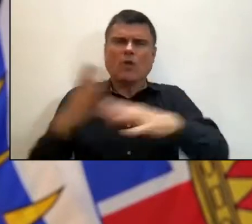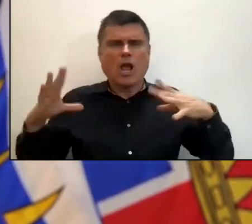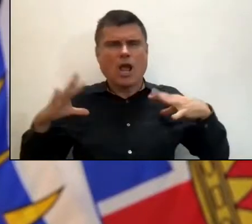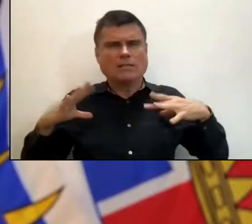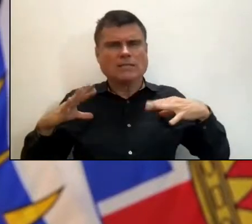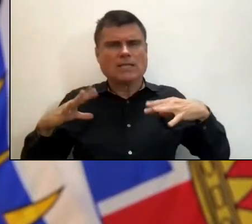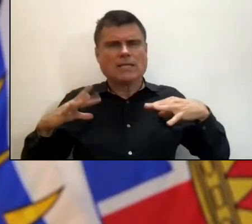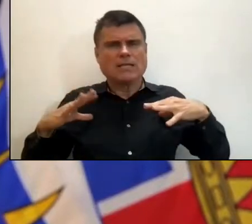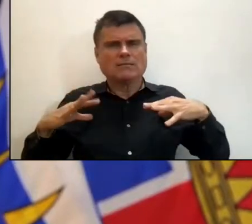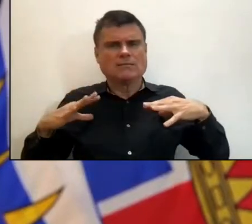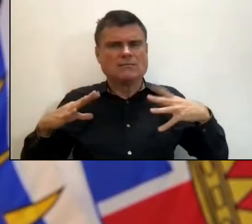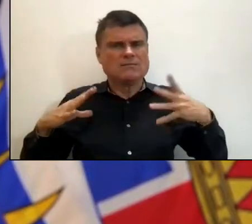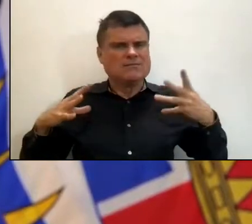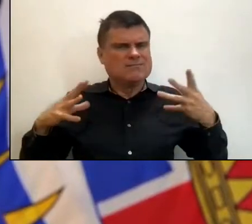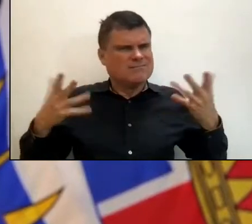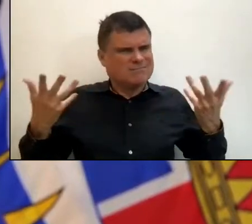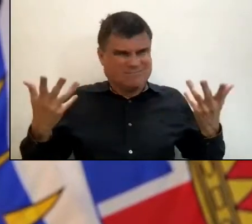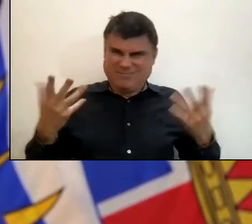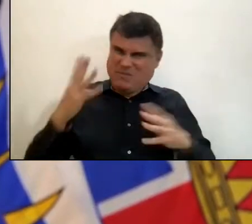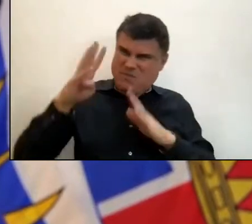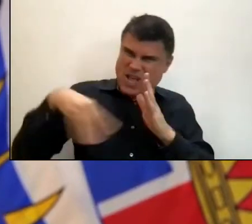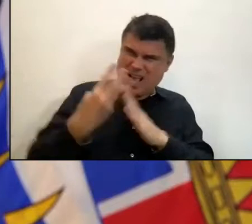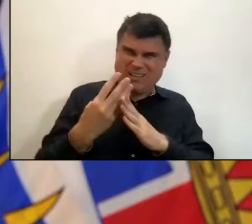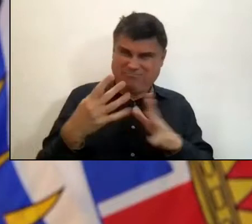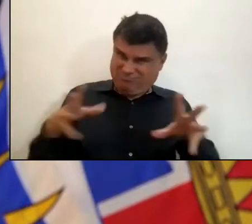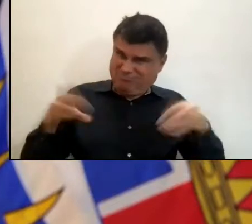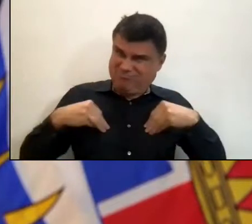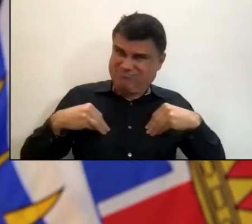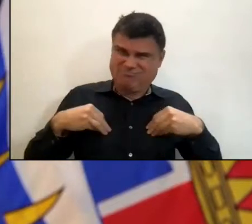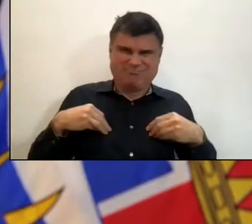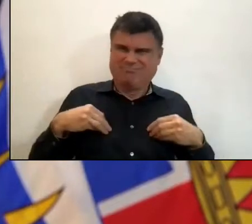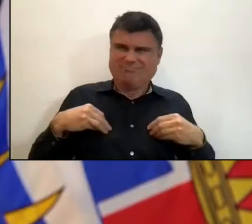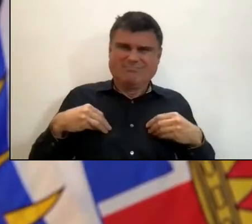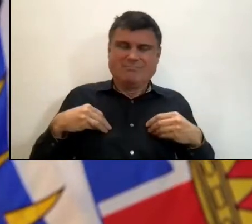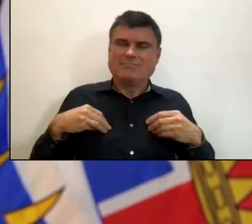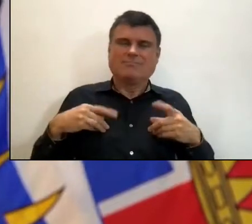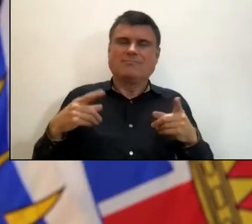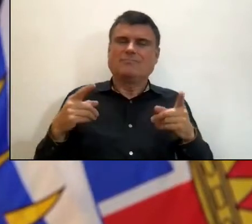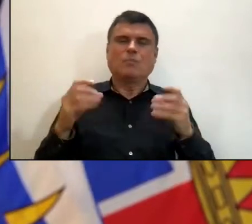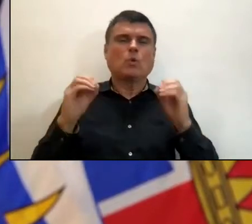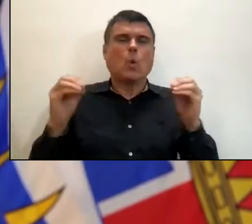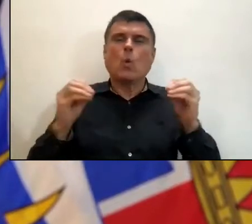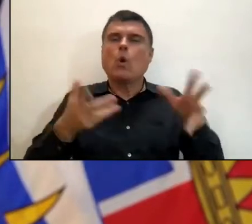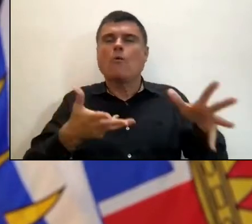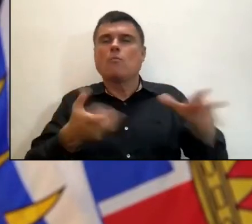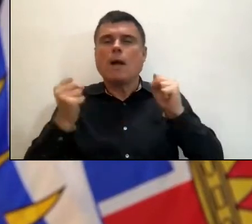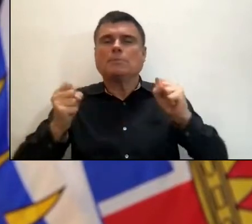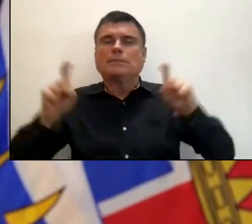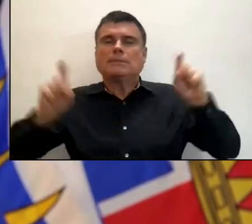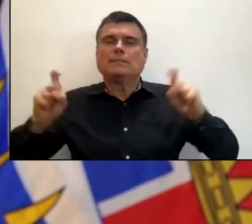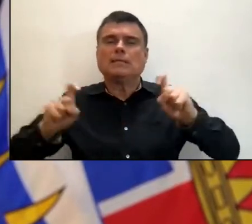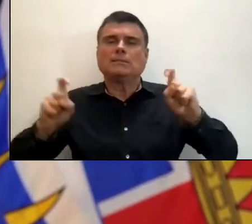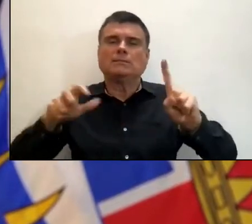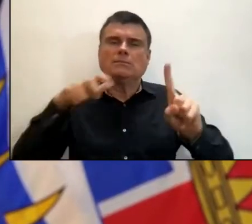does relate to people not having access to rapid test. Can you explain why other